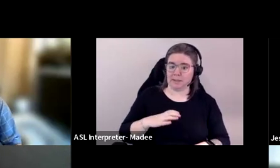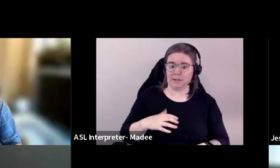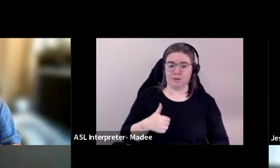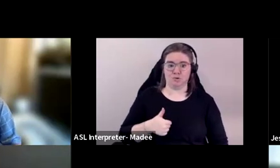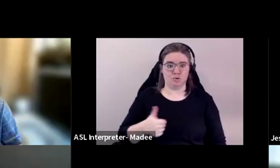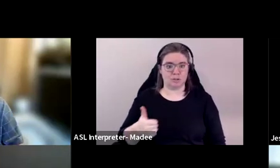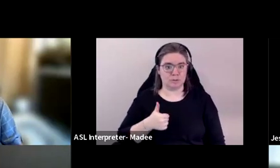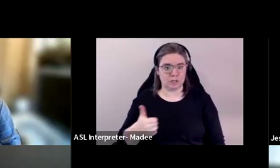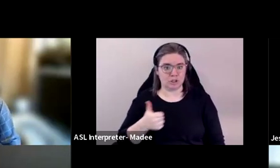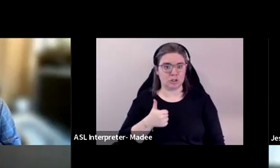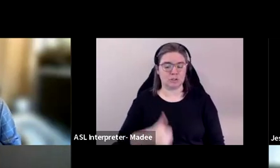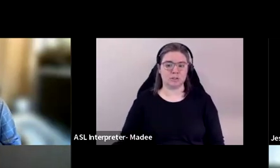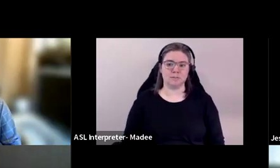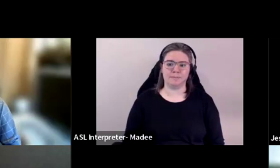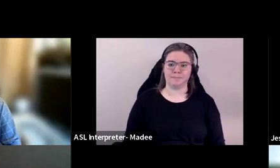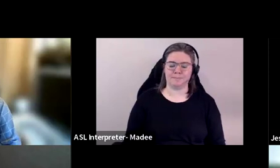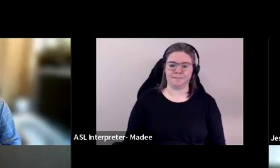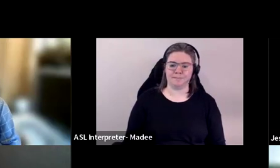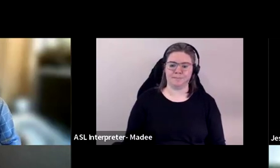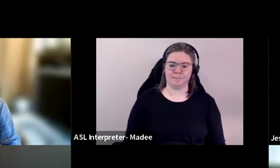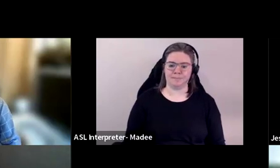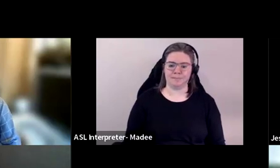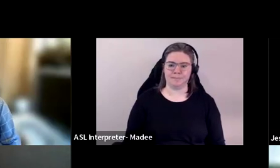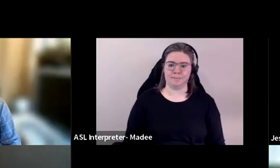Don Dew: Whichever the more Don Dew: that we can share.